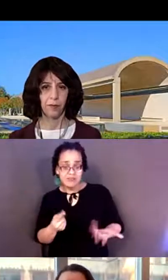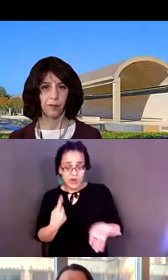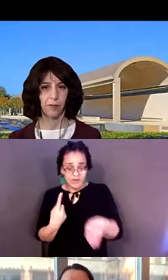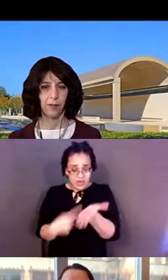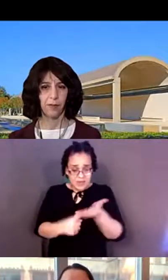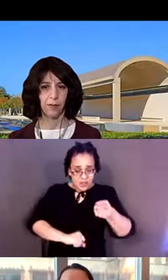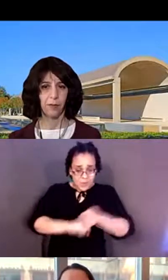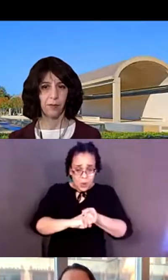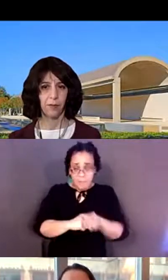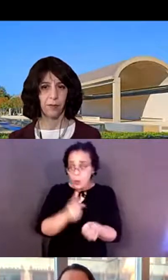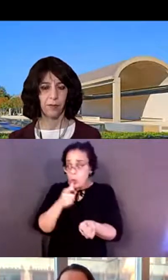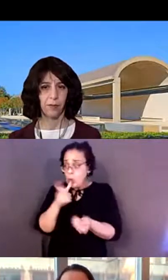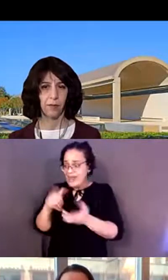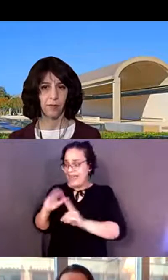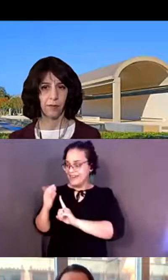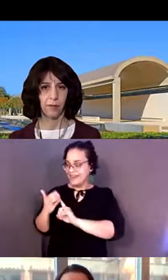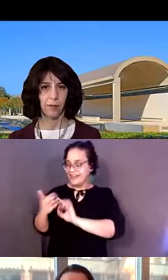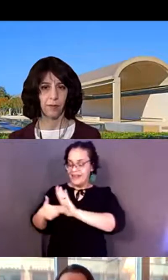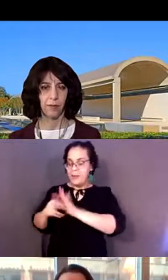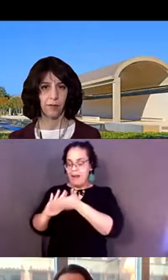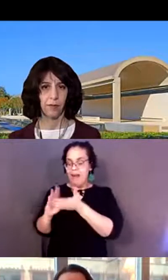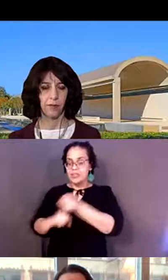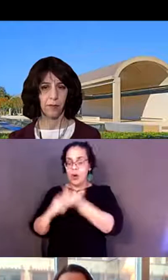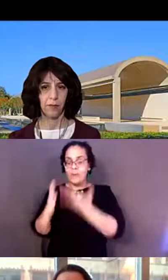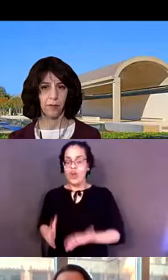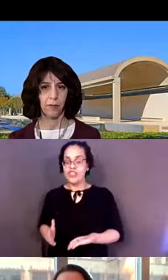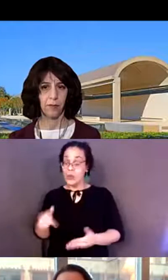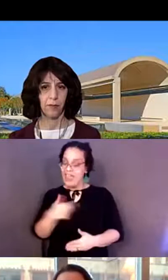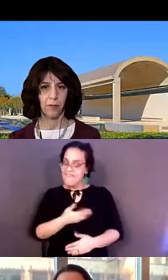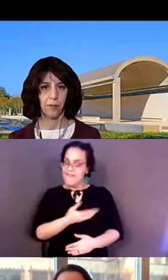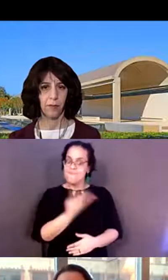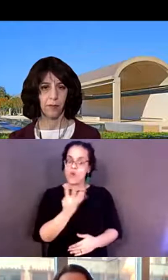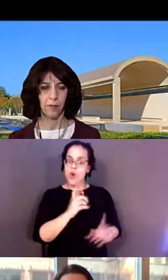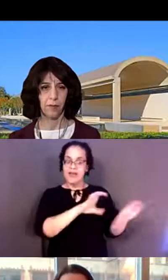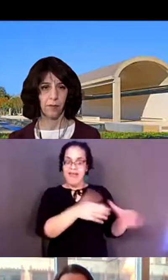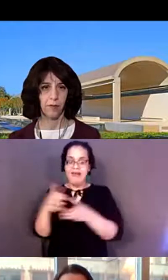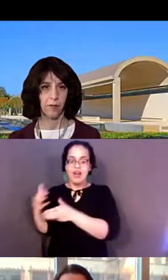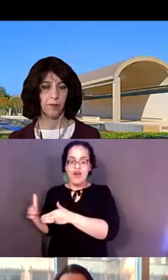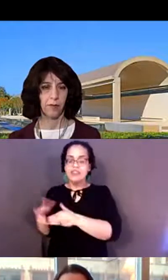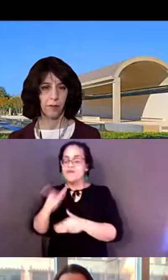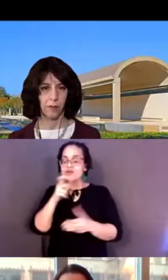person? These are the four general categories we've seen in this work. The